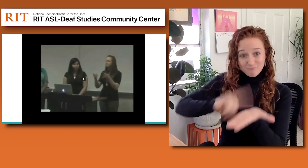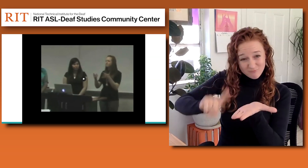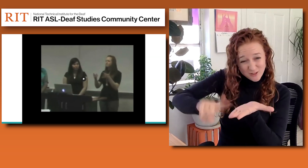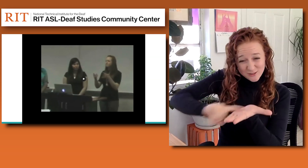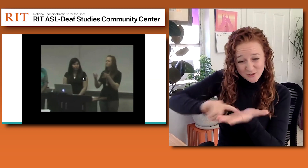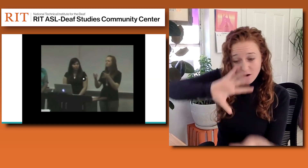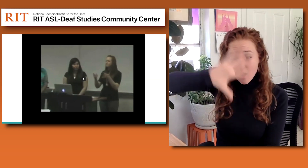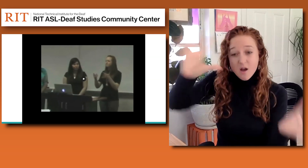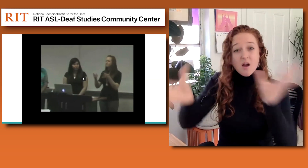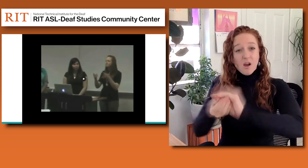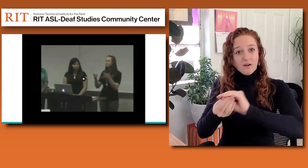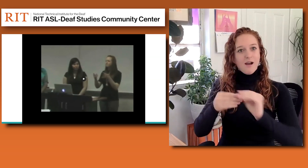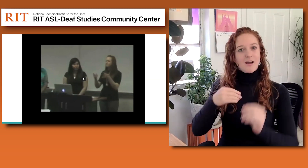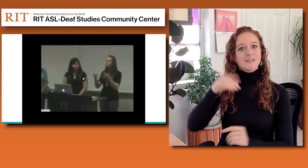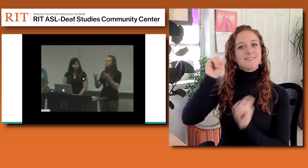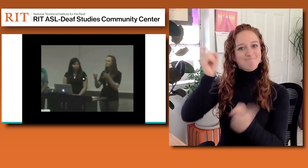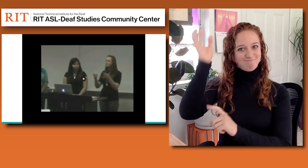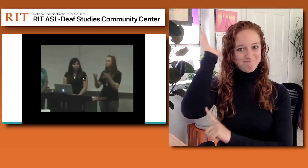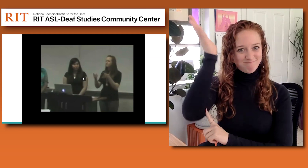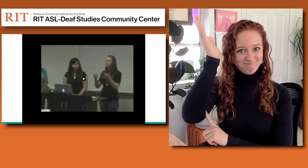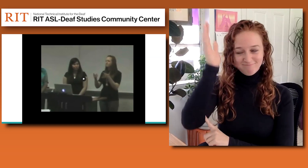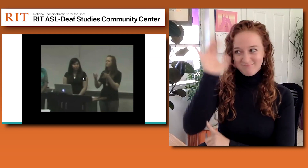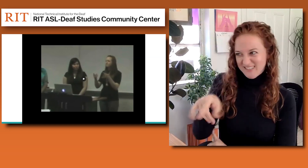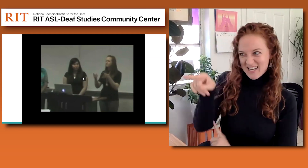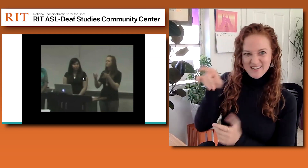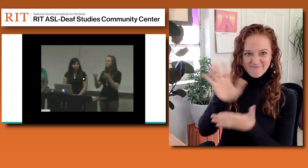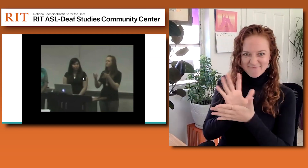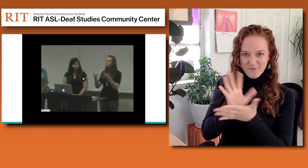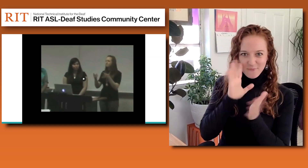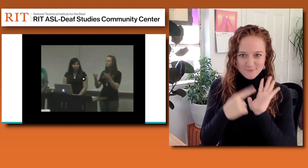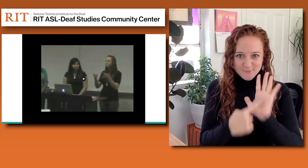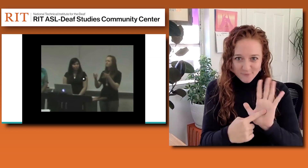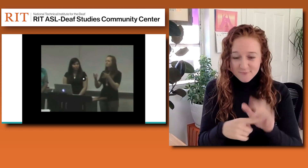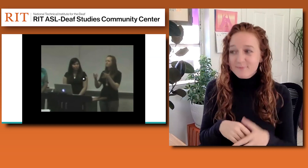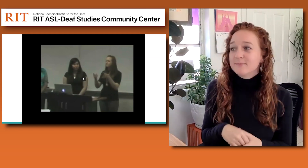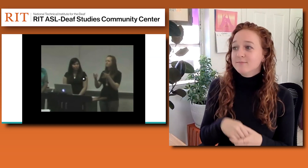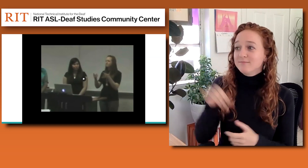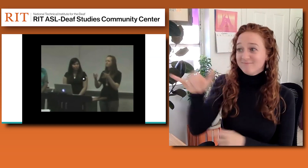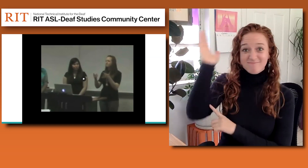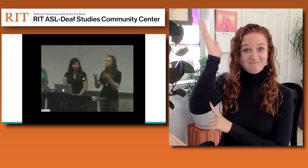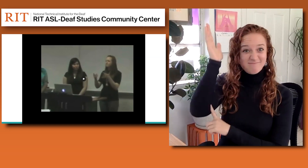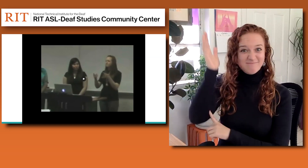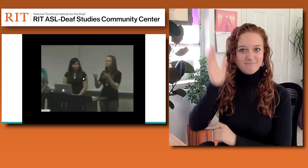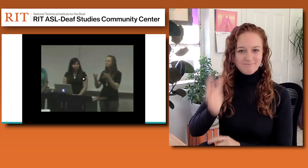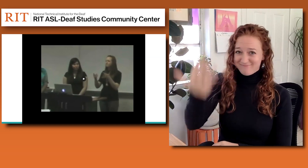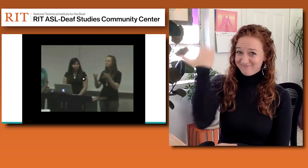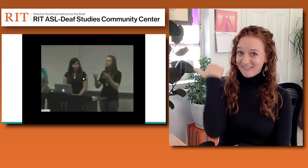This is a presentation I had to give. I researched it totally. And this is me. This video I'm going to show you